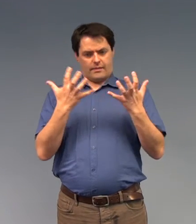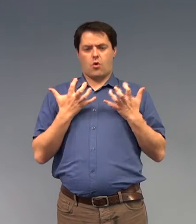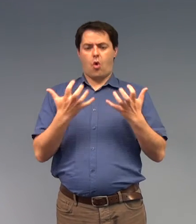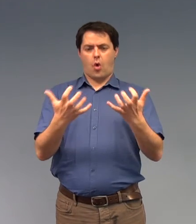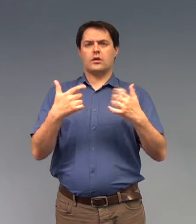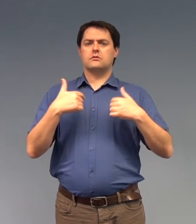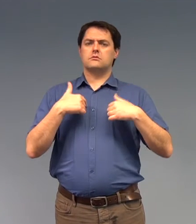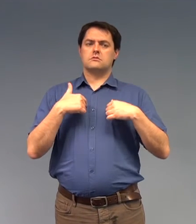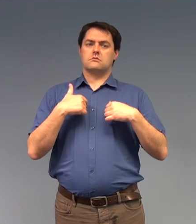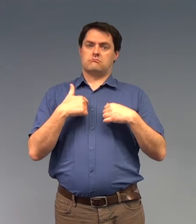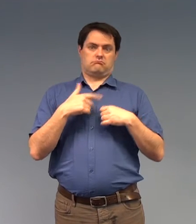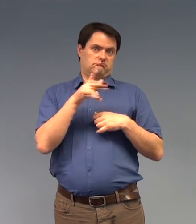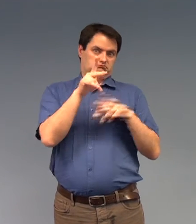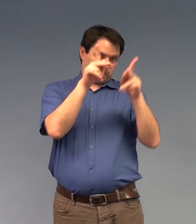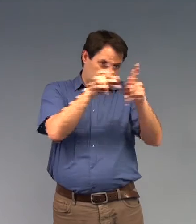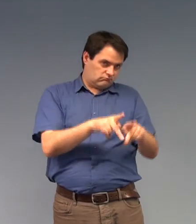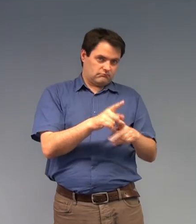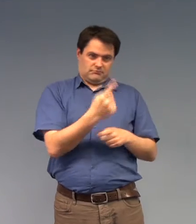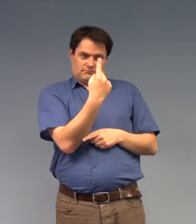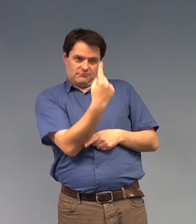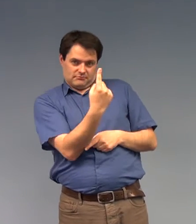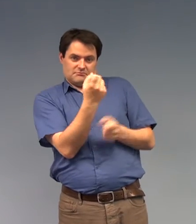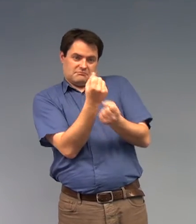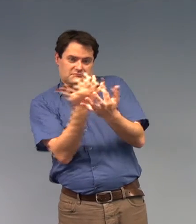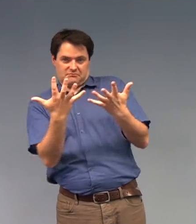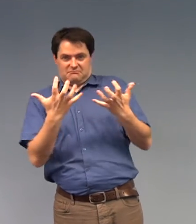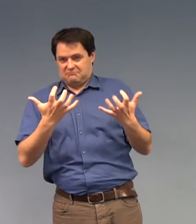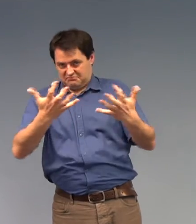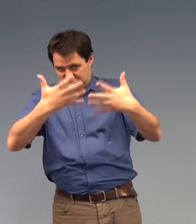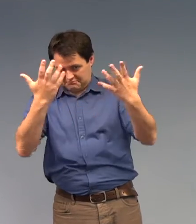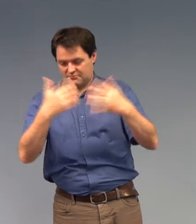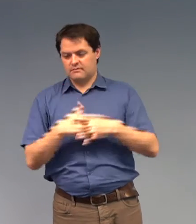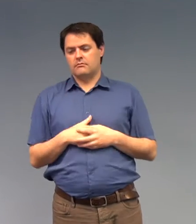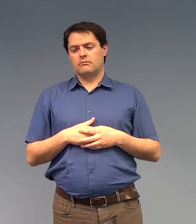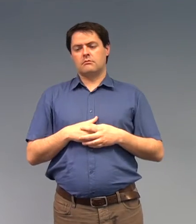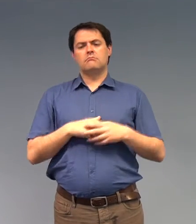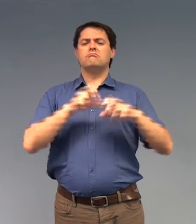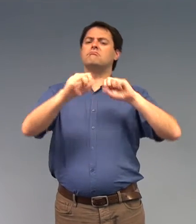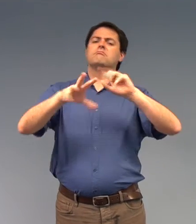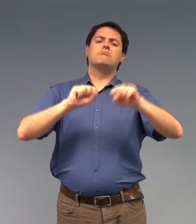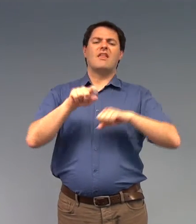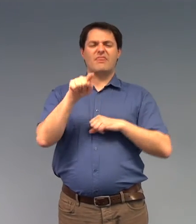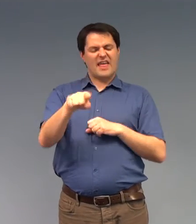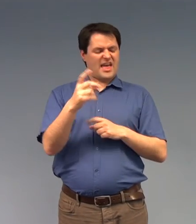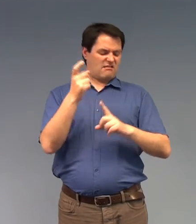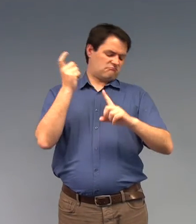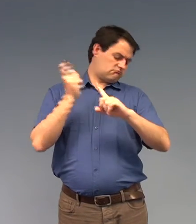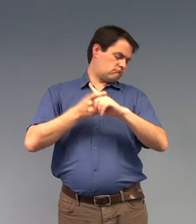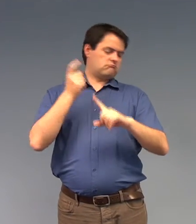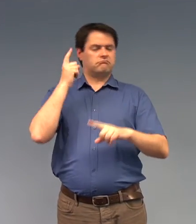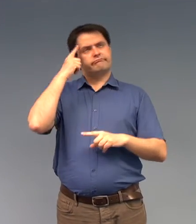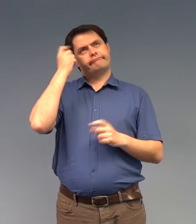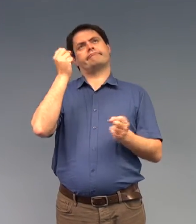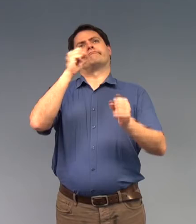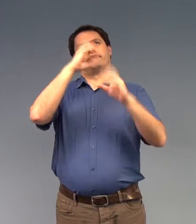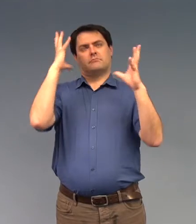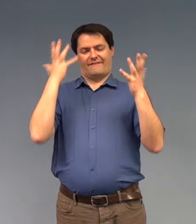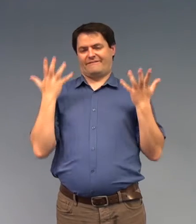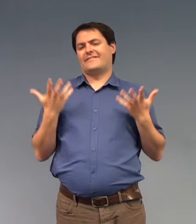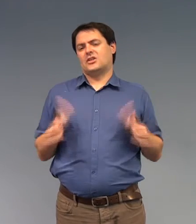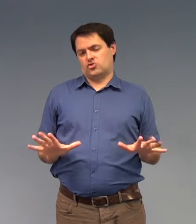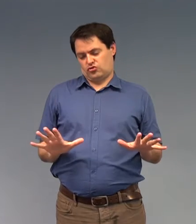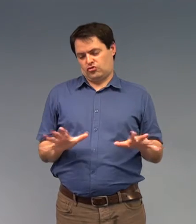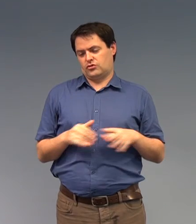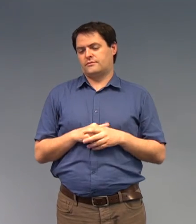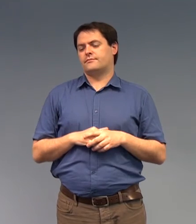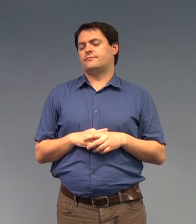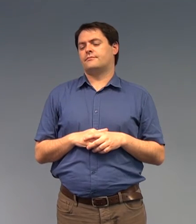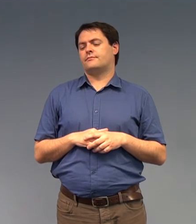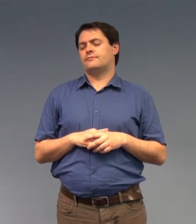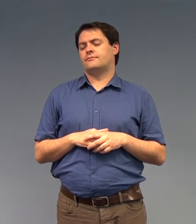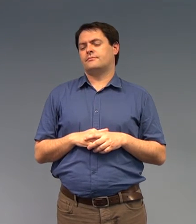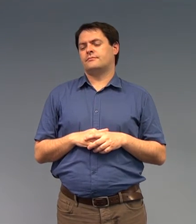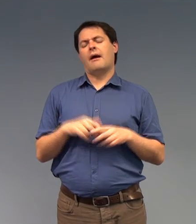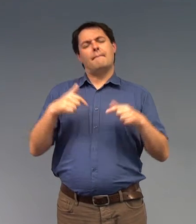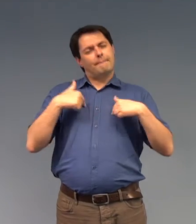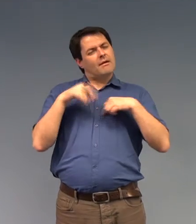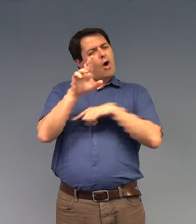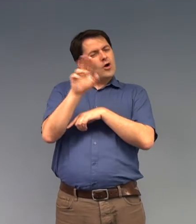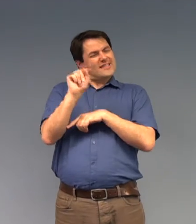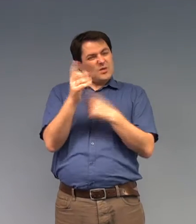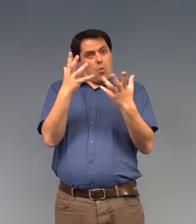So, RT, relevance theory, addresses how the audiences recovers an intended meaning instantly.